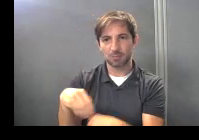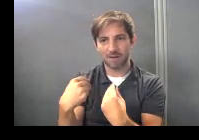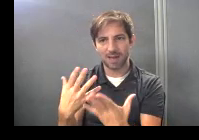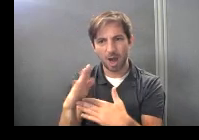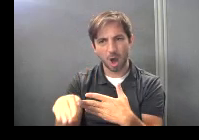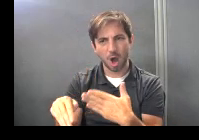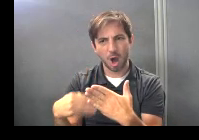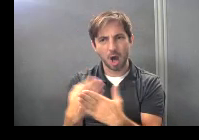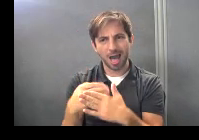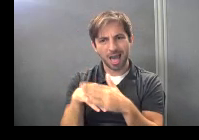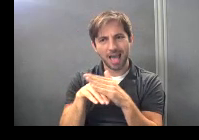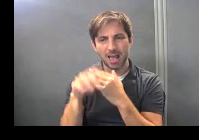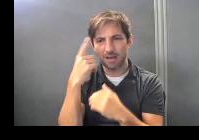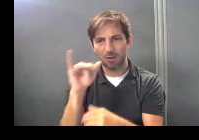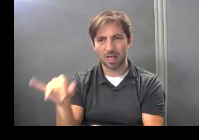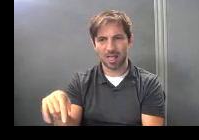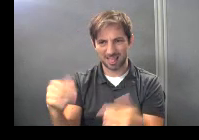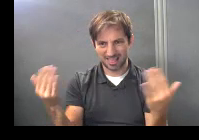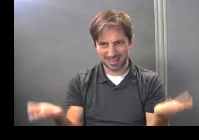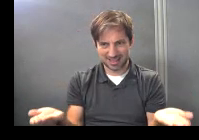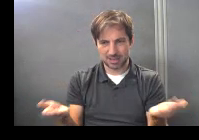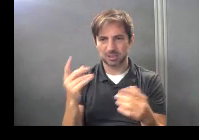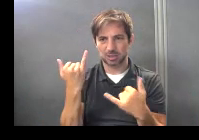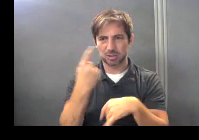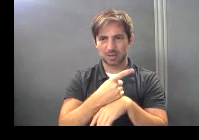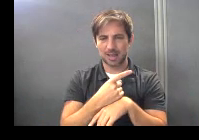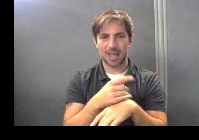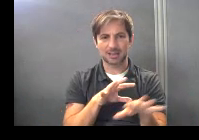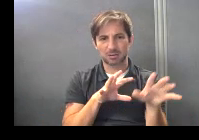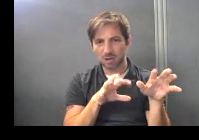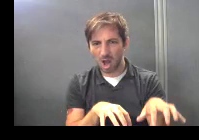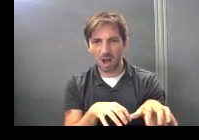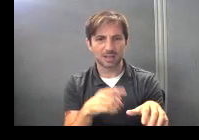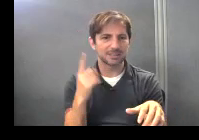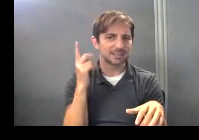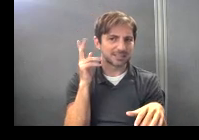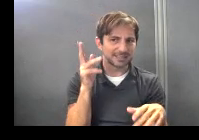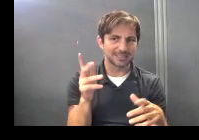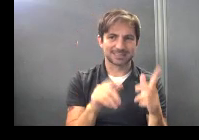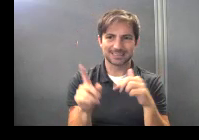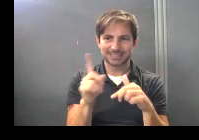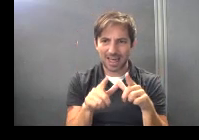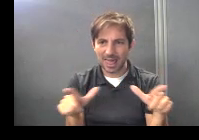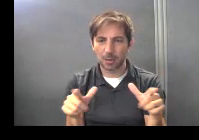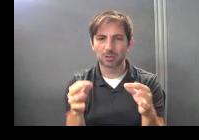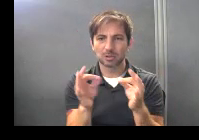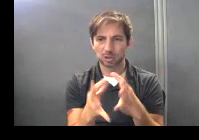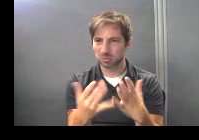EFFECTIVE COMMUNICATION FOR HEARING ACCESS CAN INCLUDE CART, FOR PEOPLE WITH INTELLECTUAL